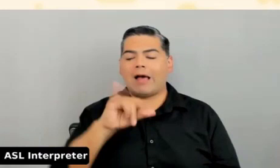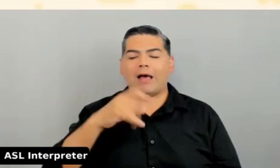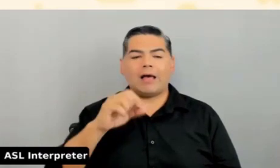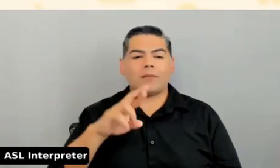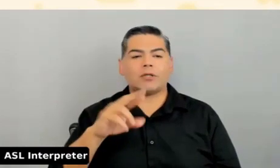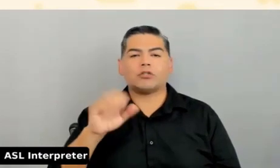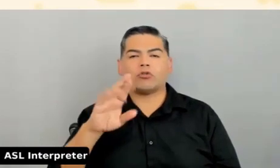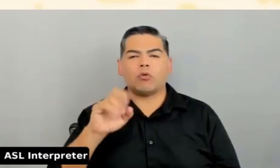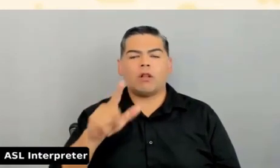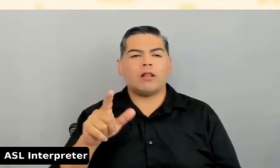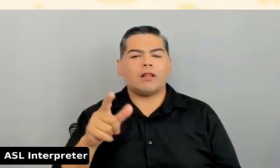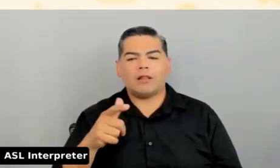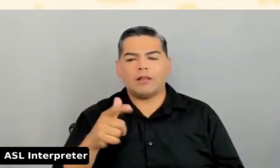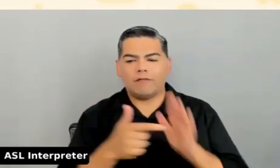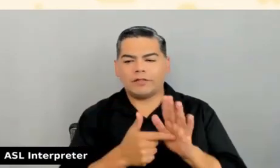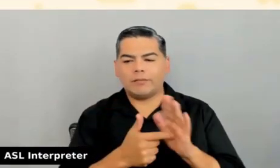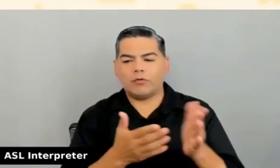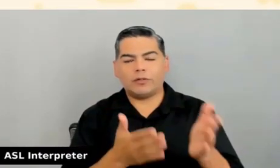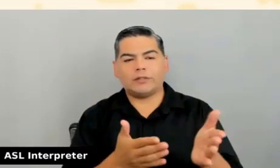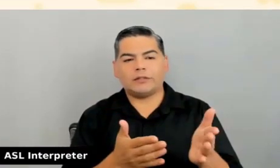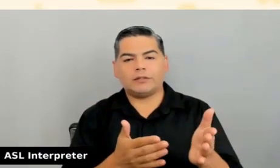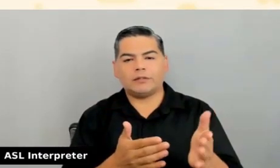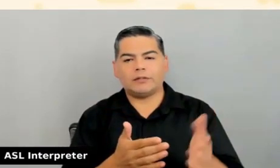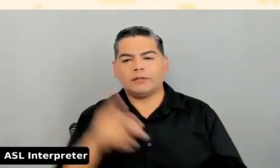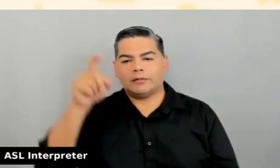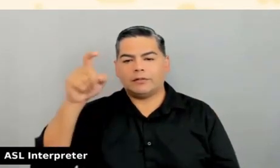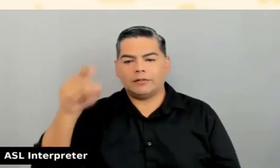For example, here I grab my scroll bar and I scroll down.